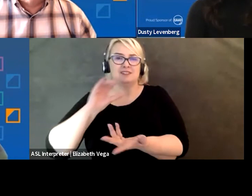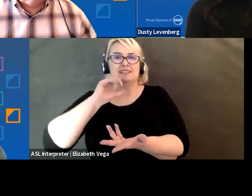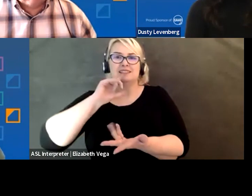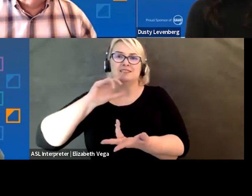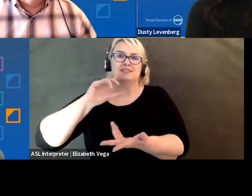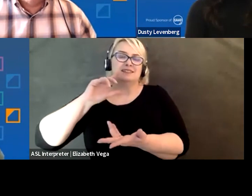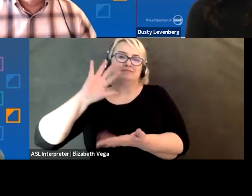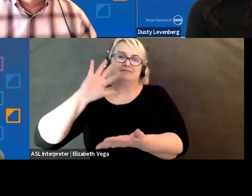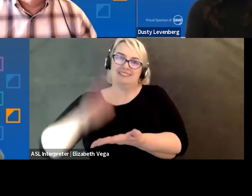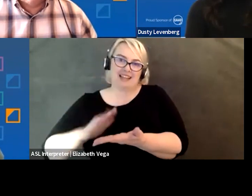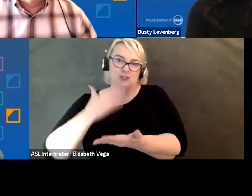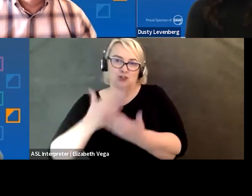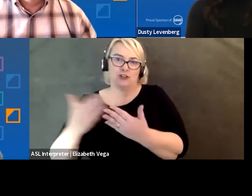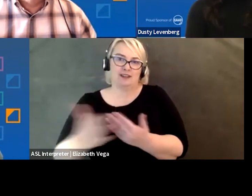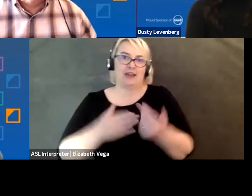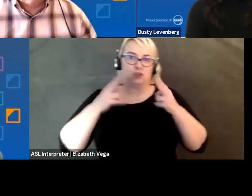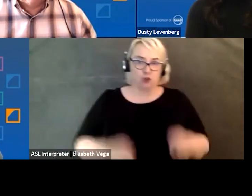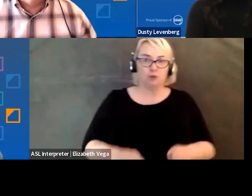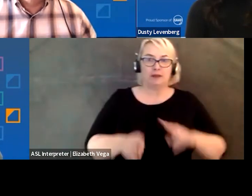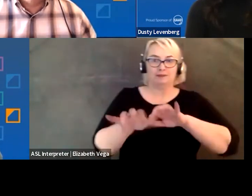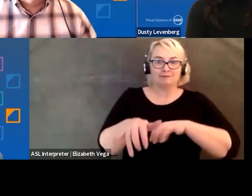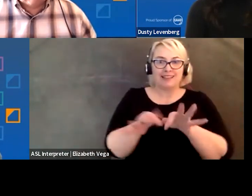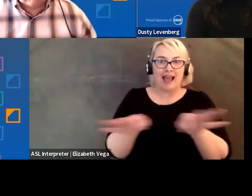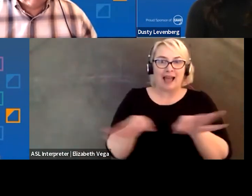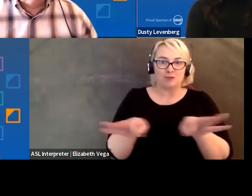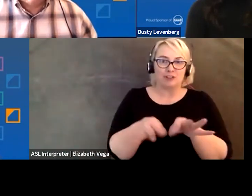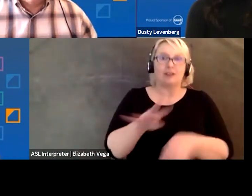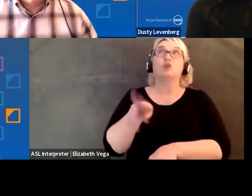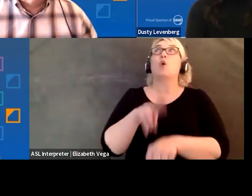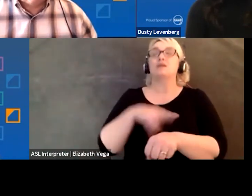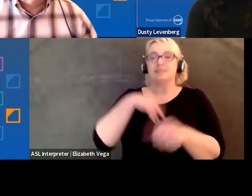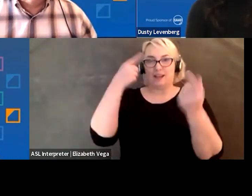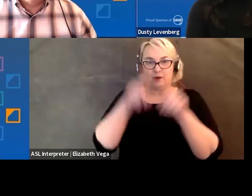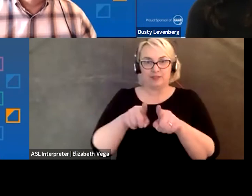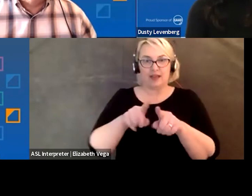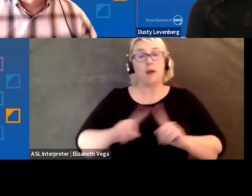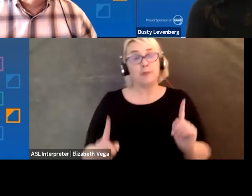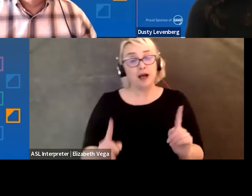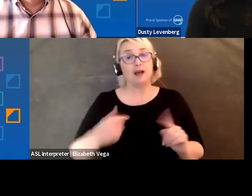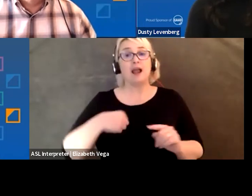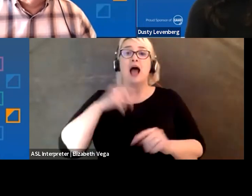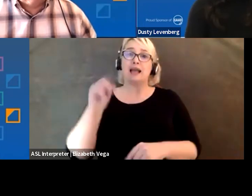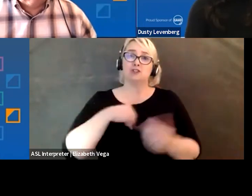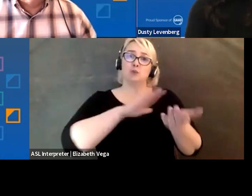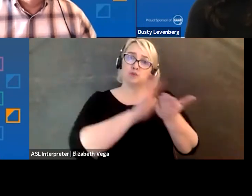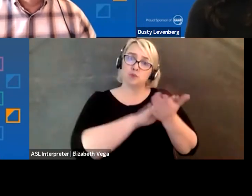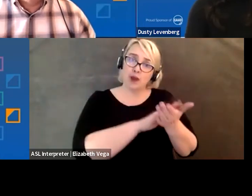As one of the biggest consumers of captions, I praise the companies for progress and to keep iterating.